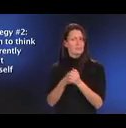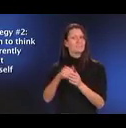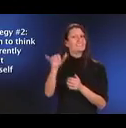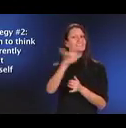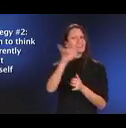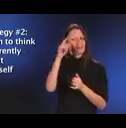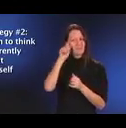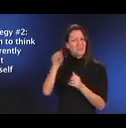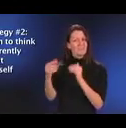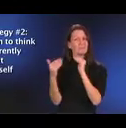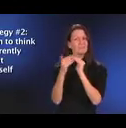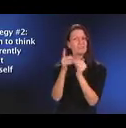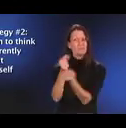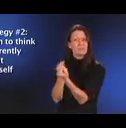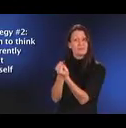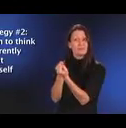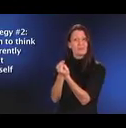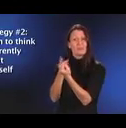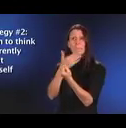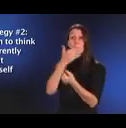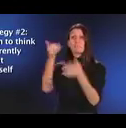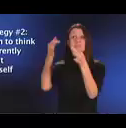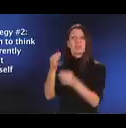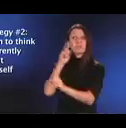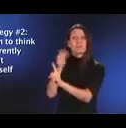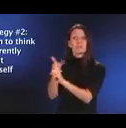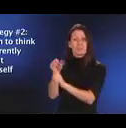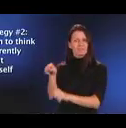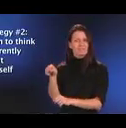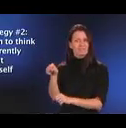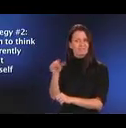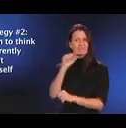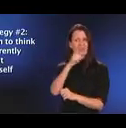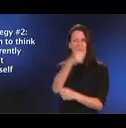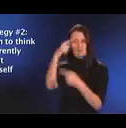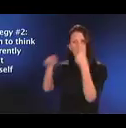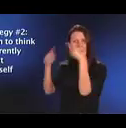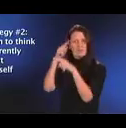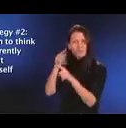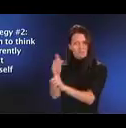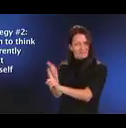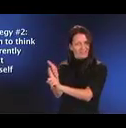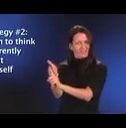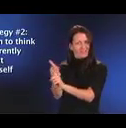The same is true of the peers you support. They are the best person to make decisions for themselves.